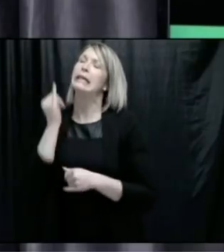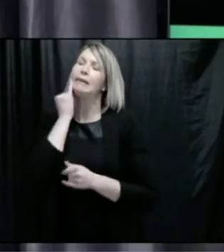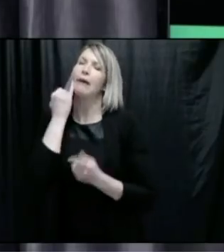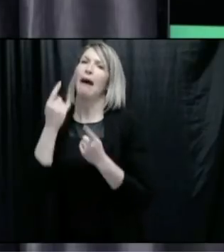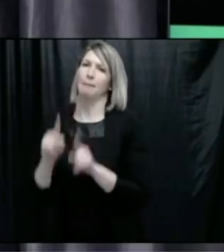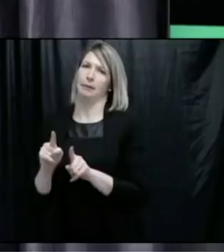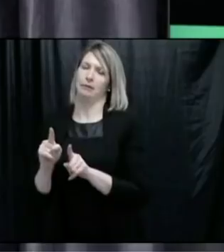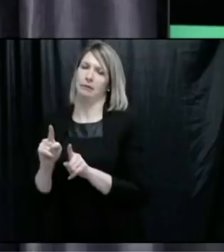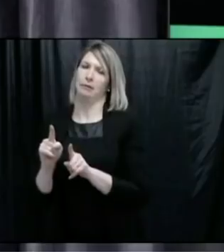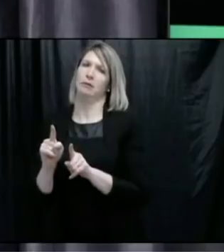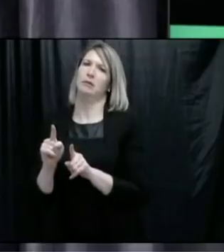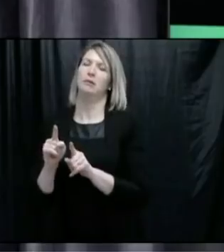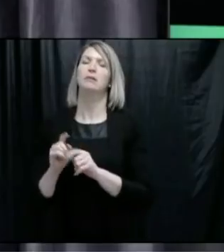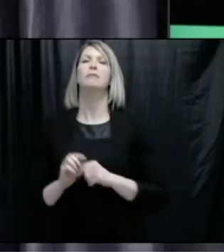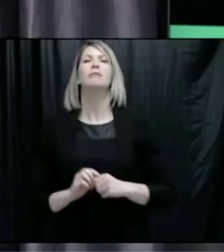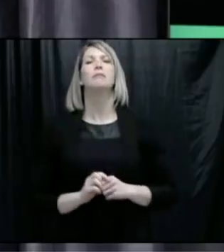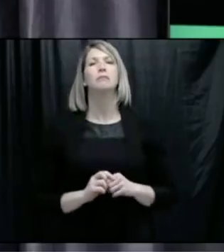THESE ARE NOT NECESSARILY